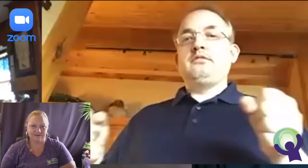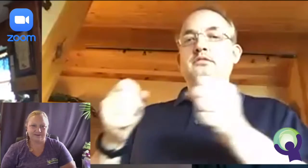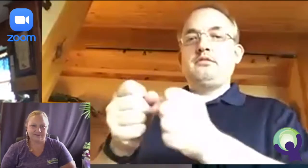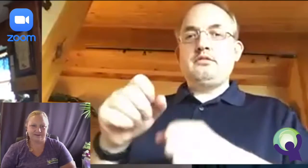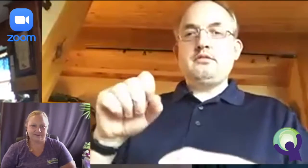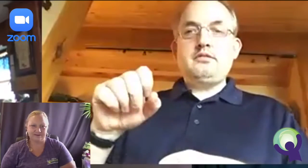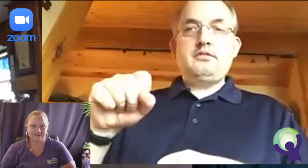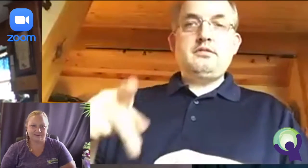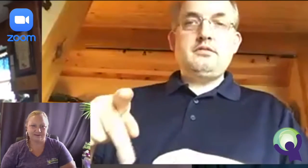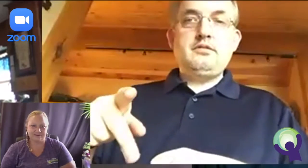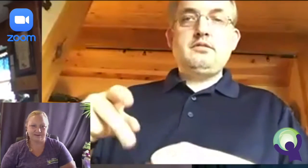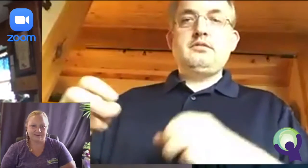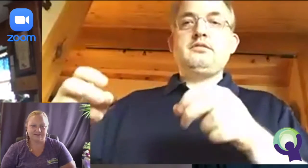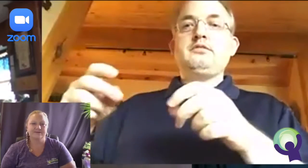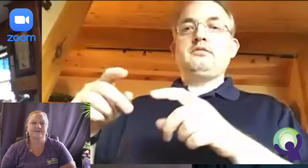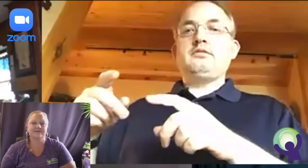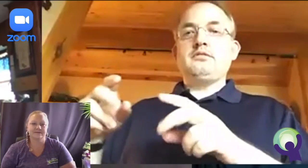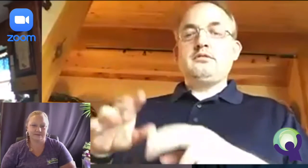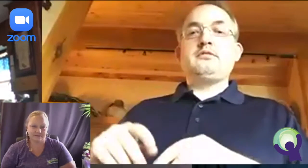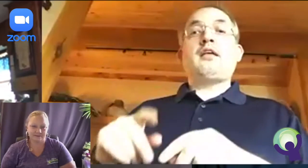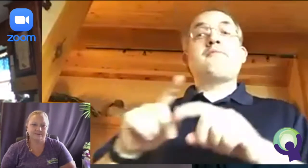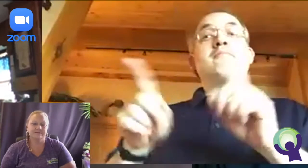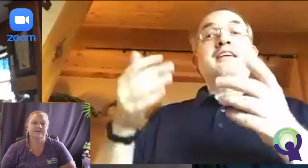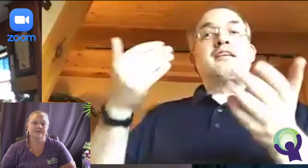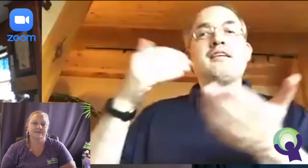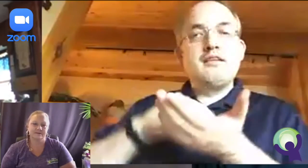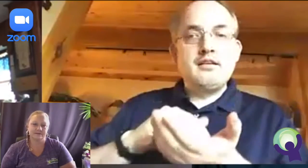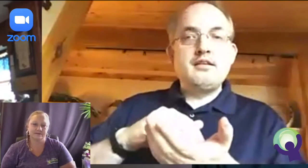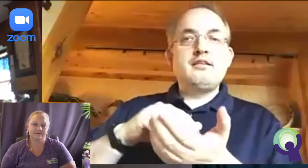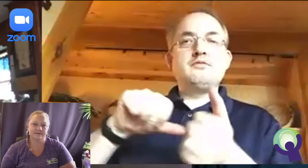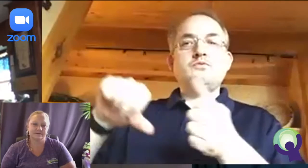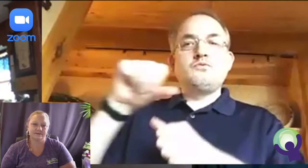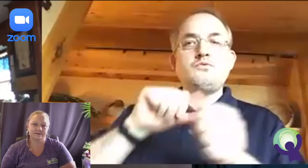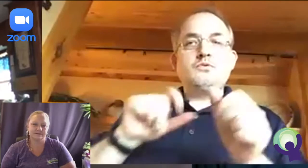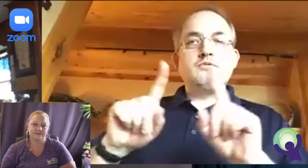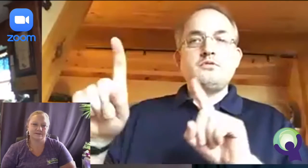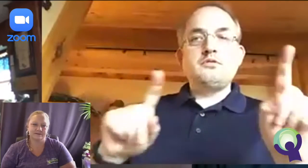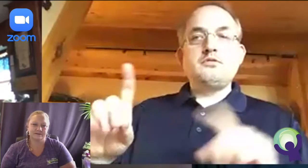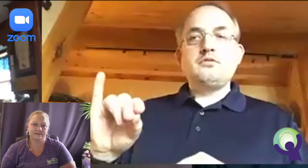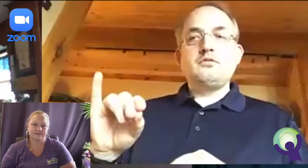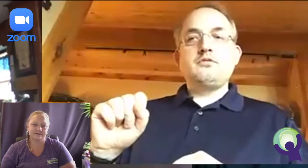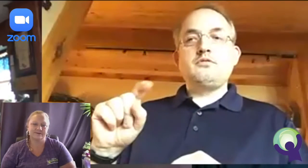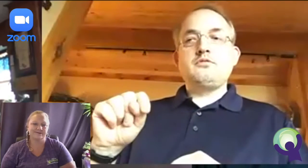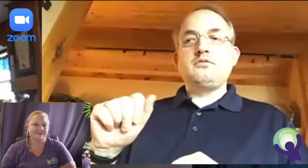creative ways to overcome working with a support service person support service provider, an SSP,